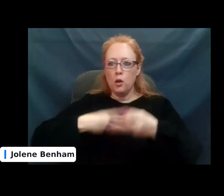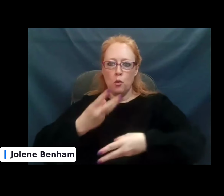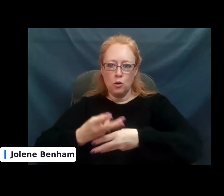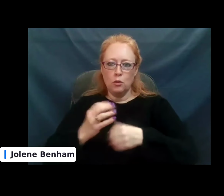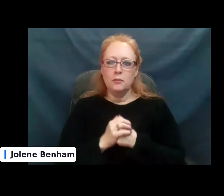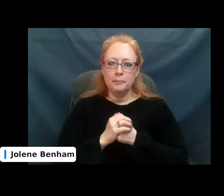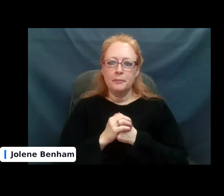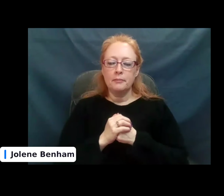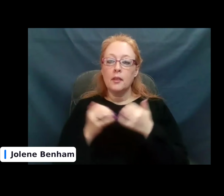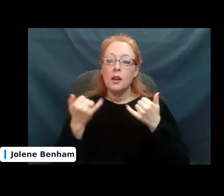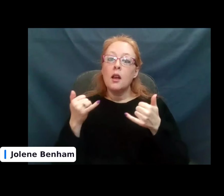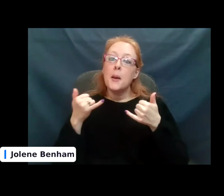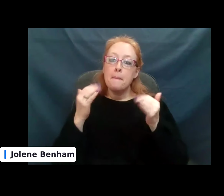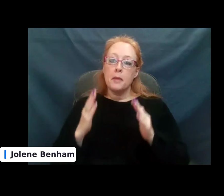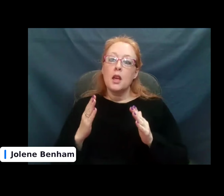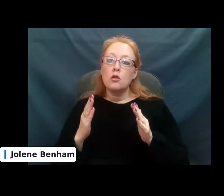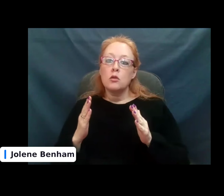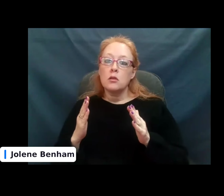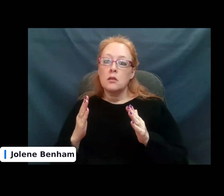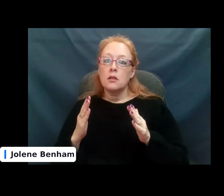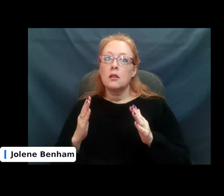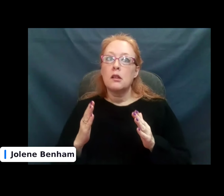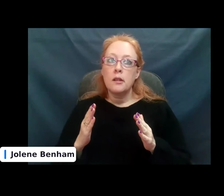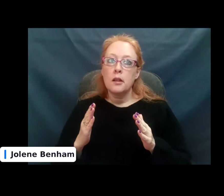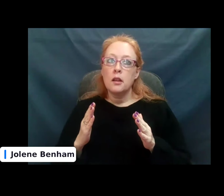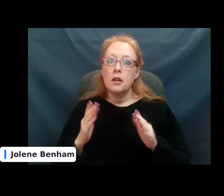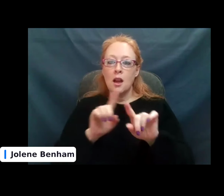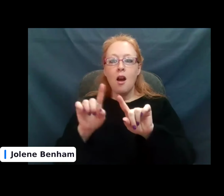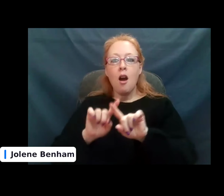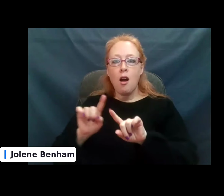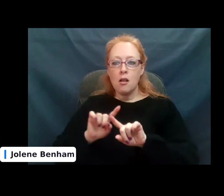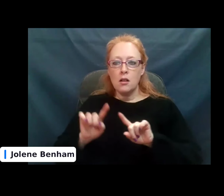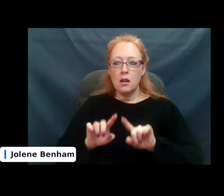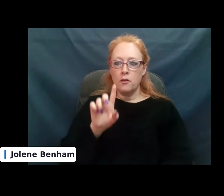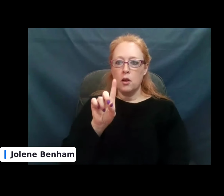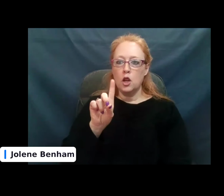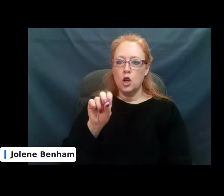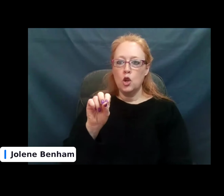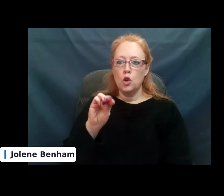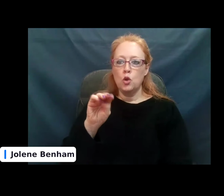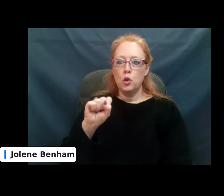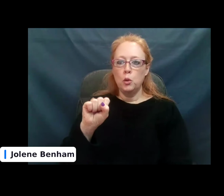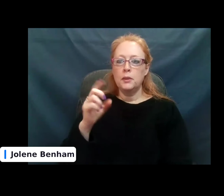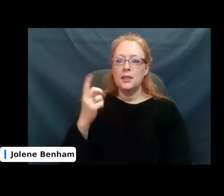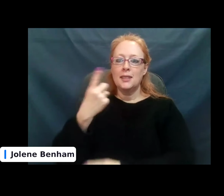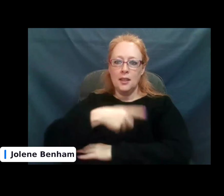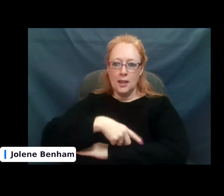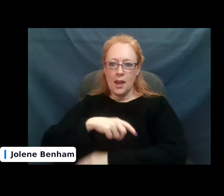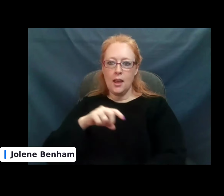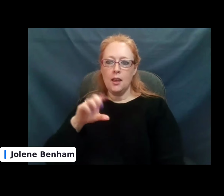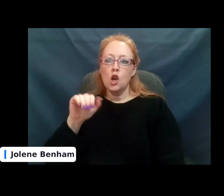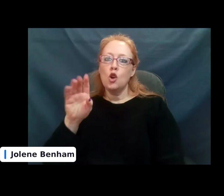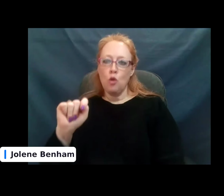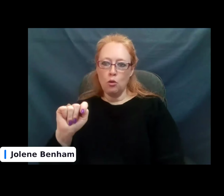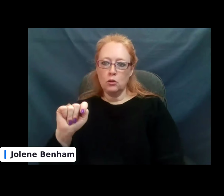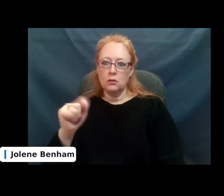This very interesting game if you if you have the it's essentially about the end of the world.